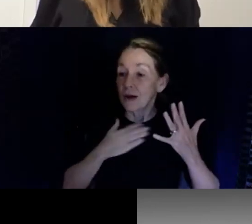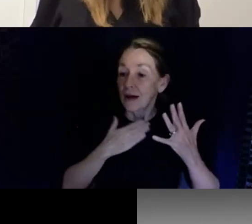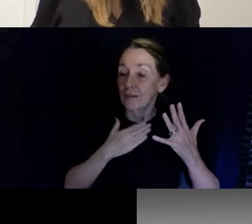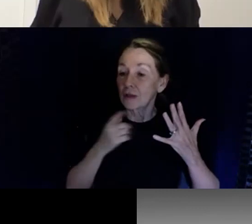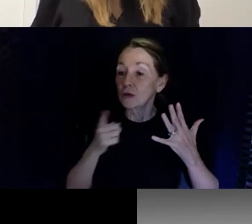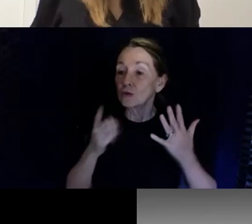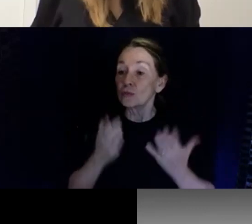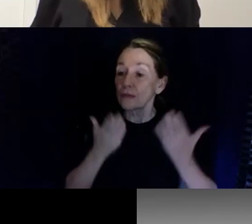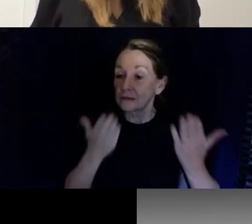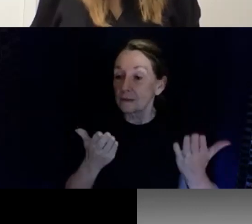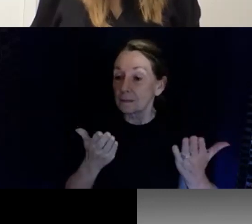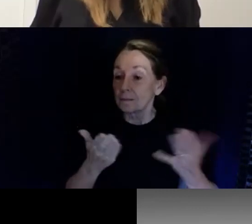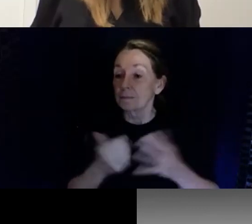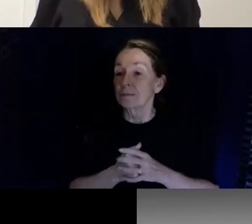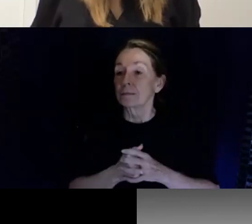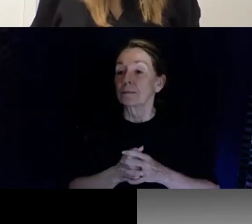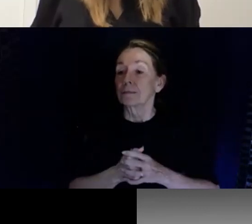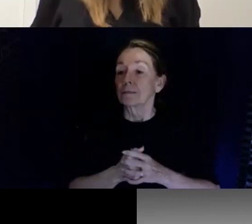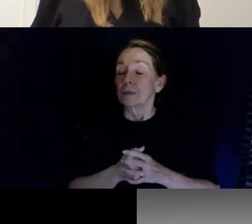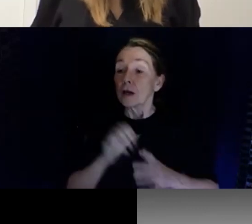FROM THE COMMUNITY, THEMSELVES, TO THE INTERPRETERS, EVEN TO THE COMMISSION AND THE DIFFERENT COMMITTEES WE HAVE.